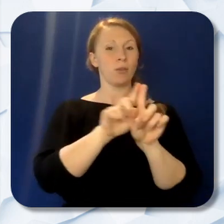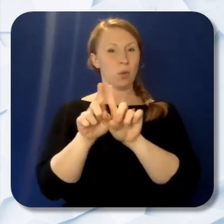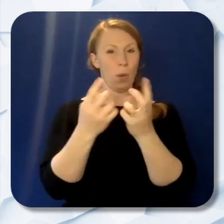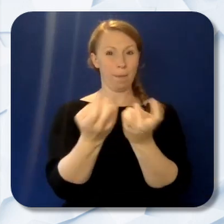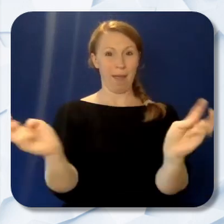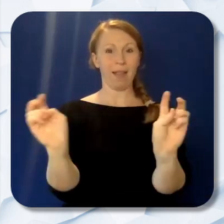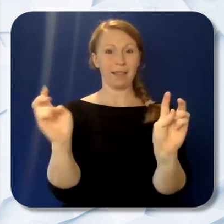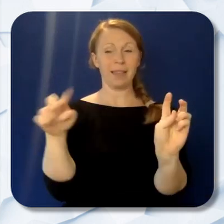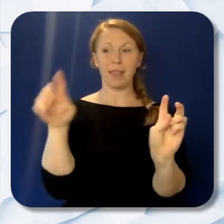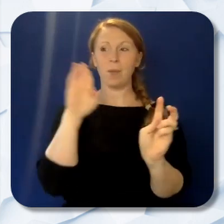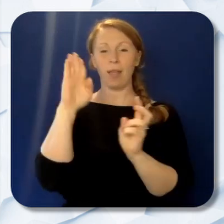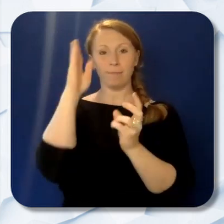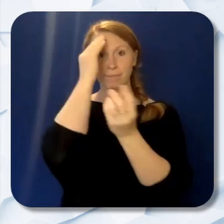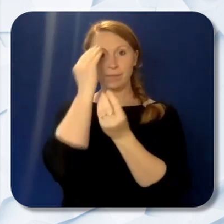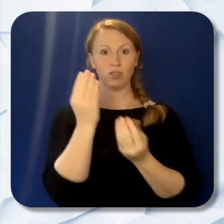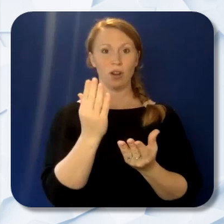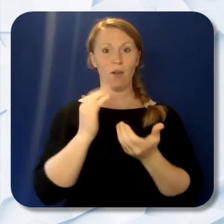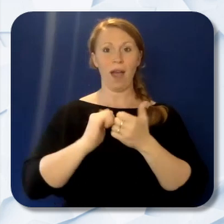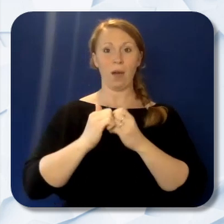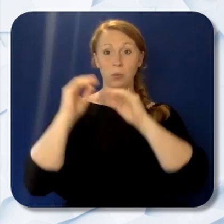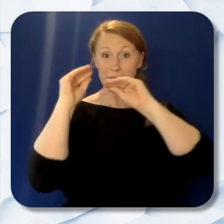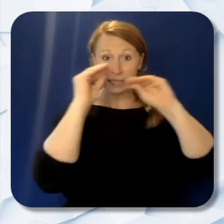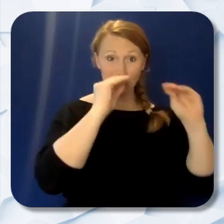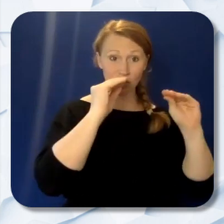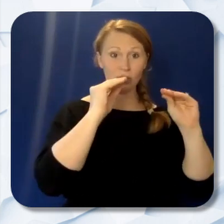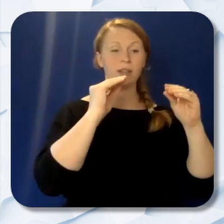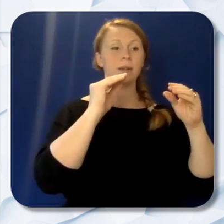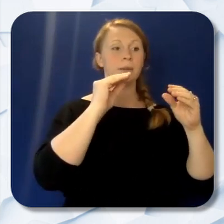ways we can work together to educate, prevent, and intervene, to support and protect students.